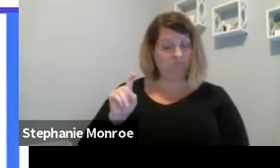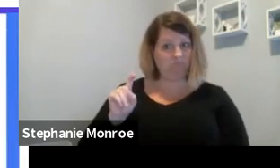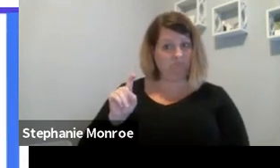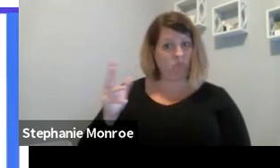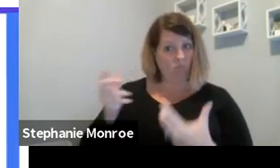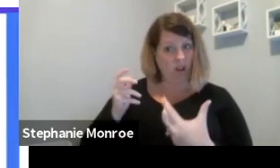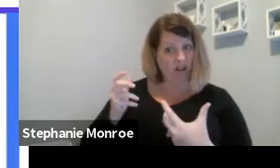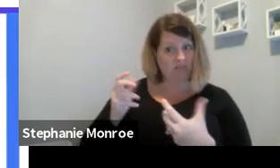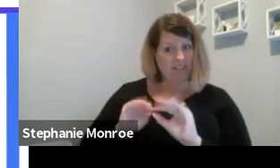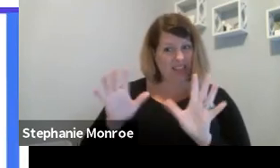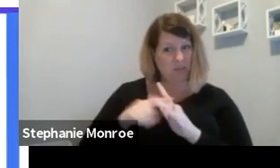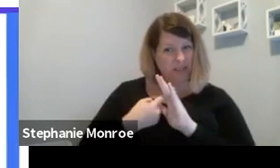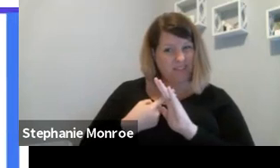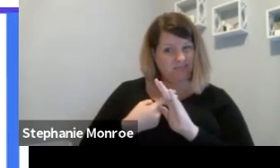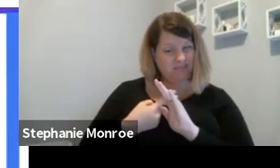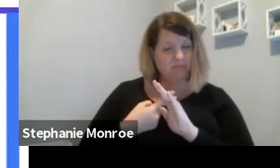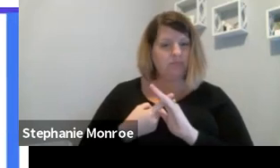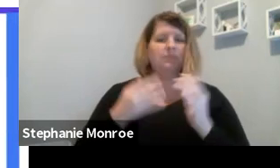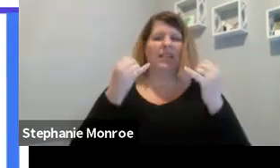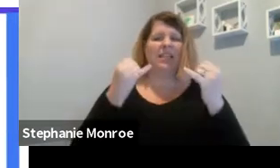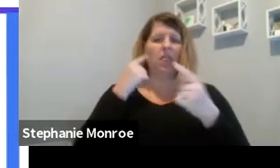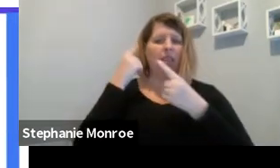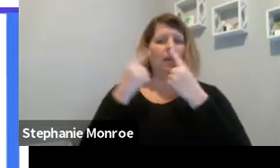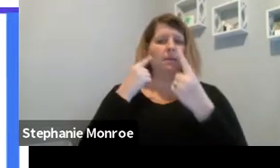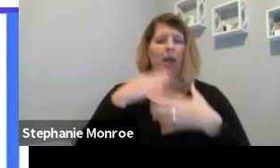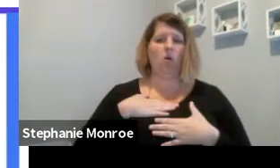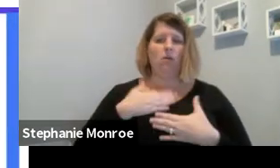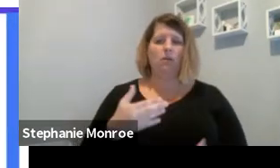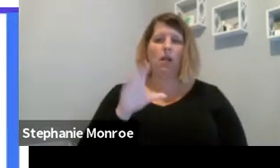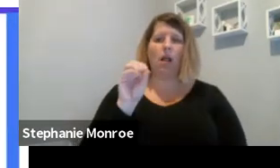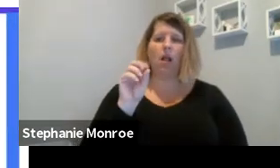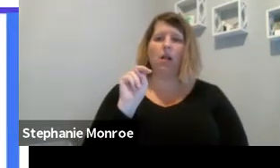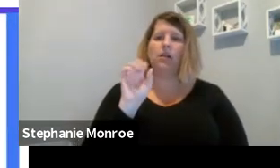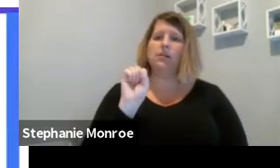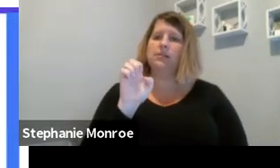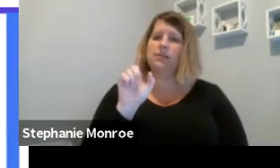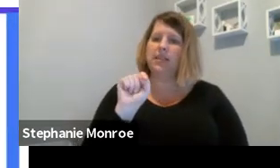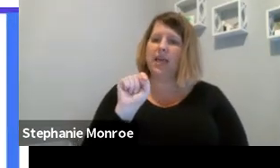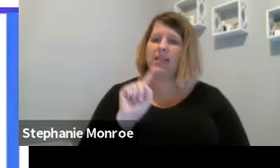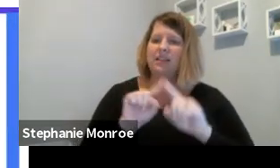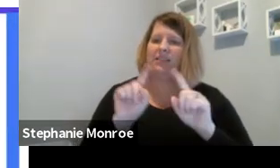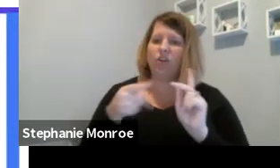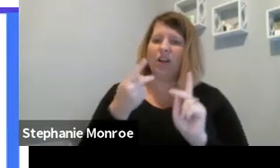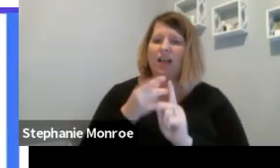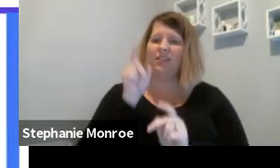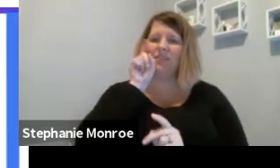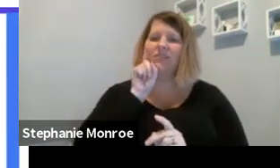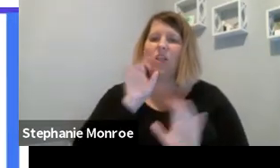And now let's think about the definition of consent, and the different forms of sexual violence.